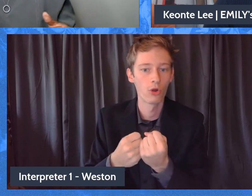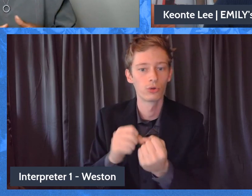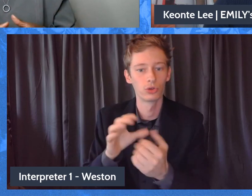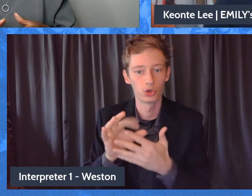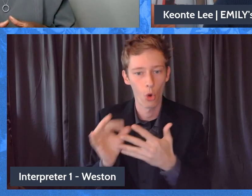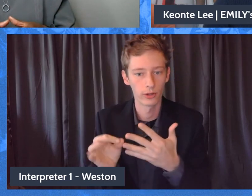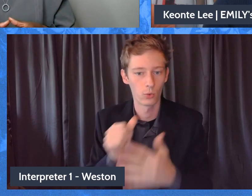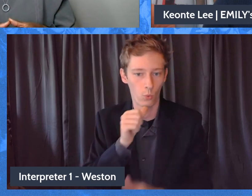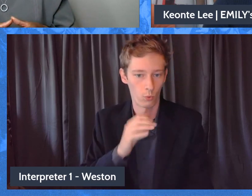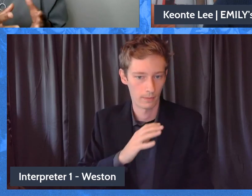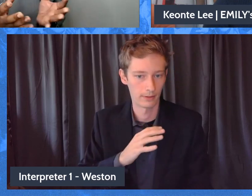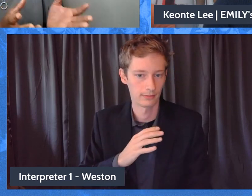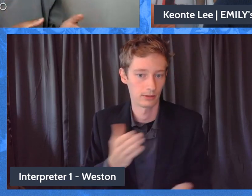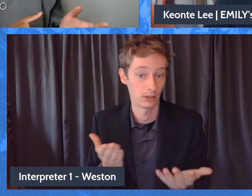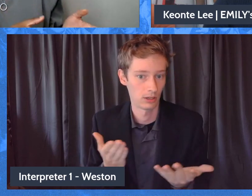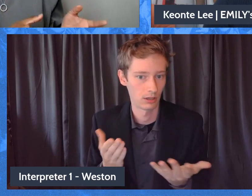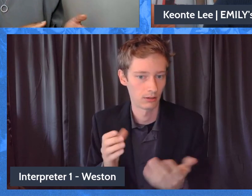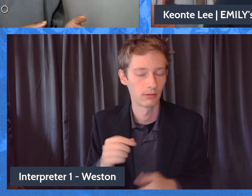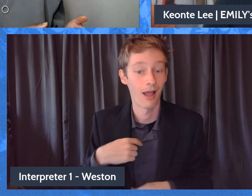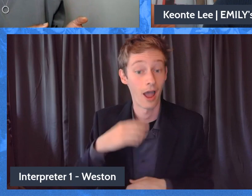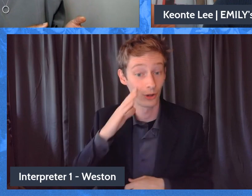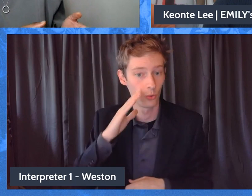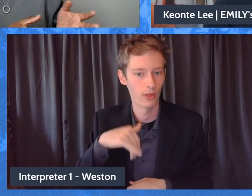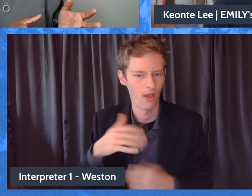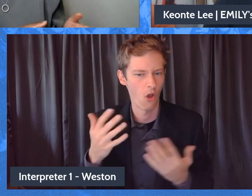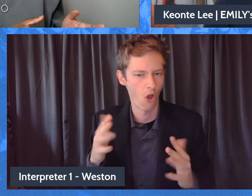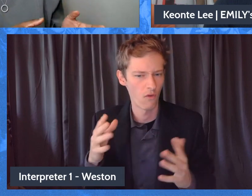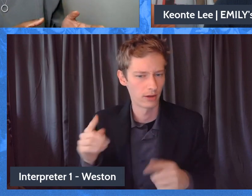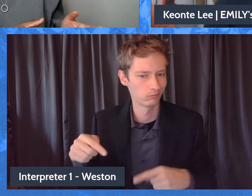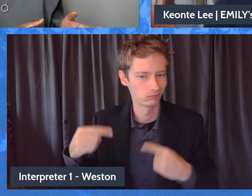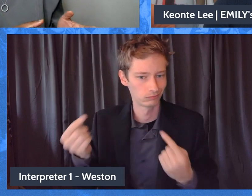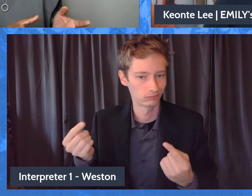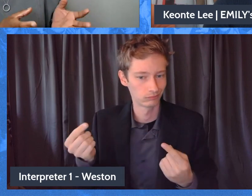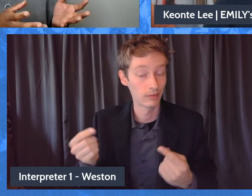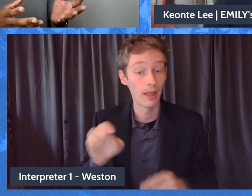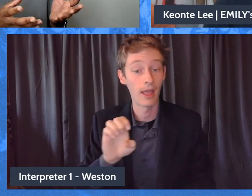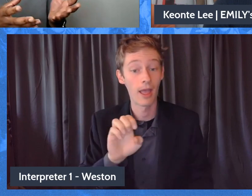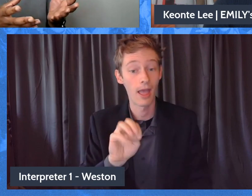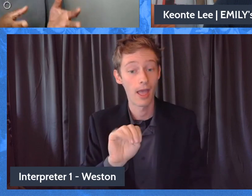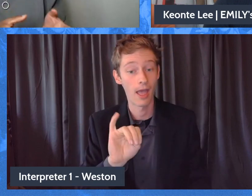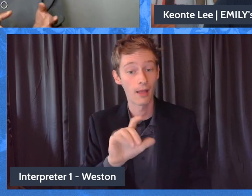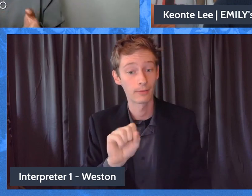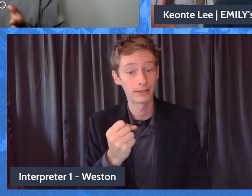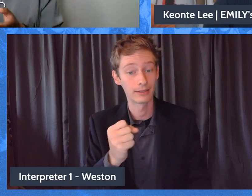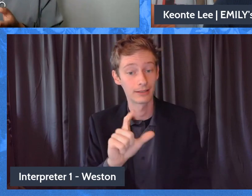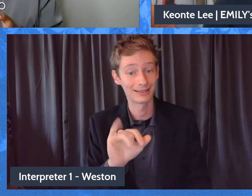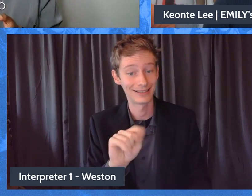it wasn't the EMILY's List story that convinced me to say yes,